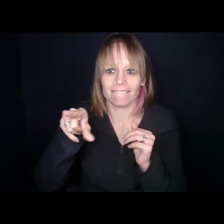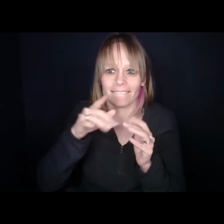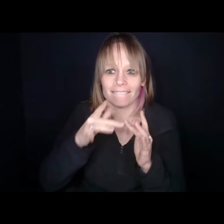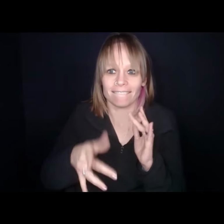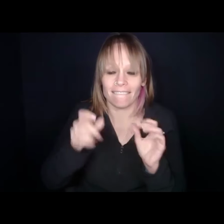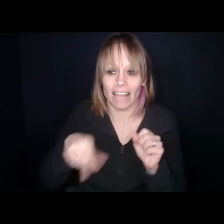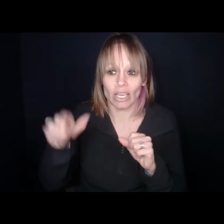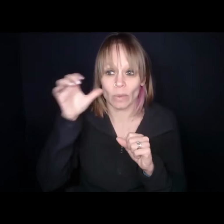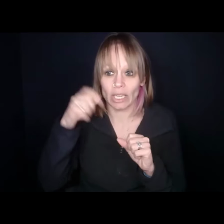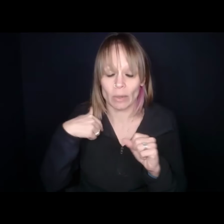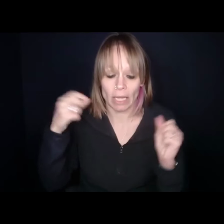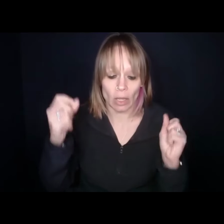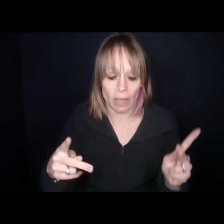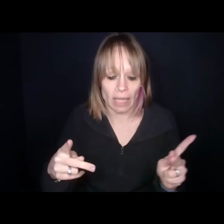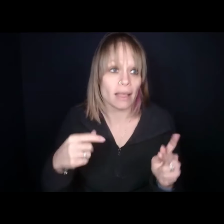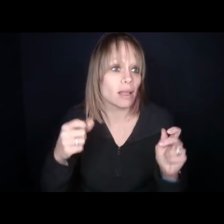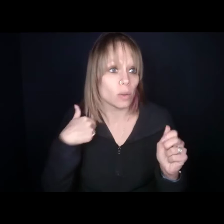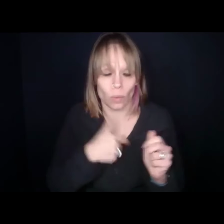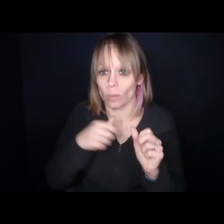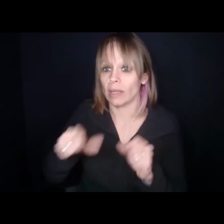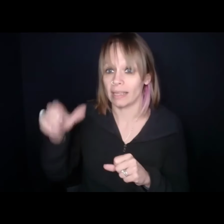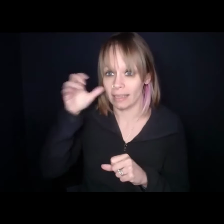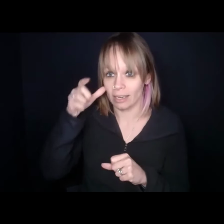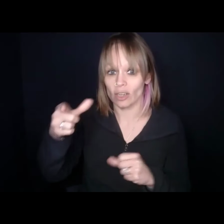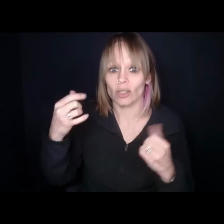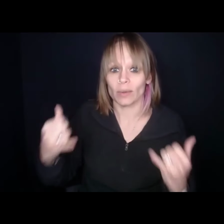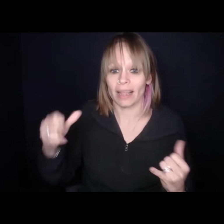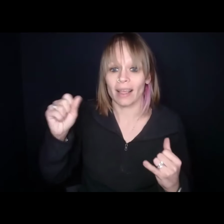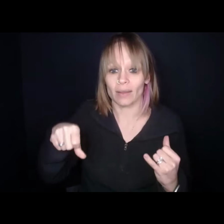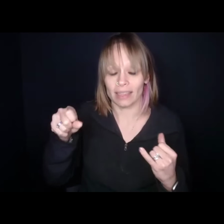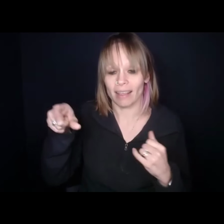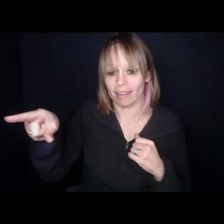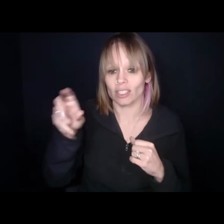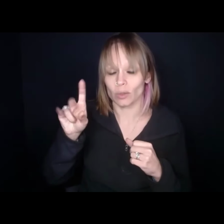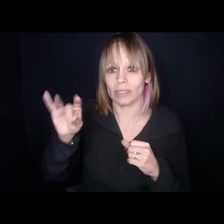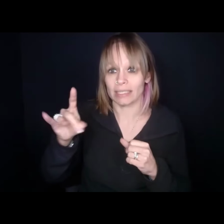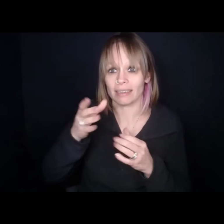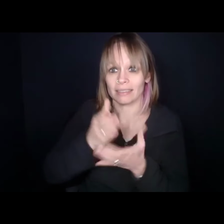I can we can hear you now. You cut out for about five or six seconds.